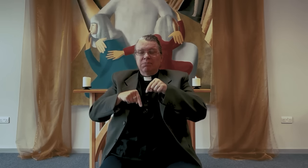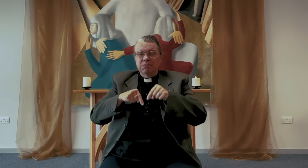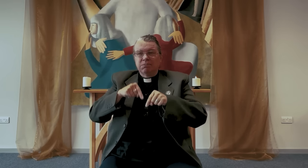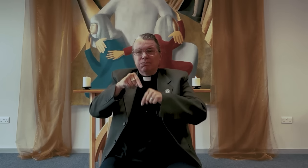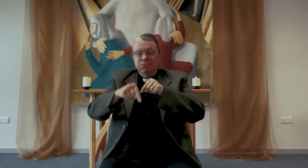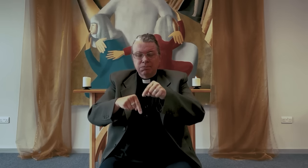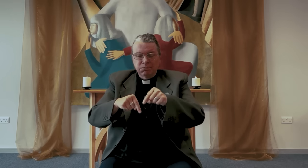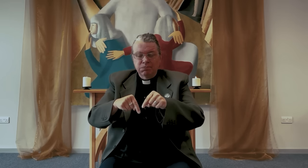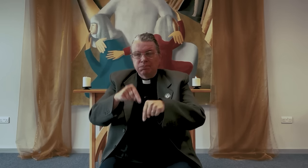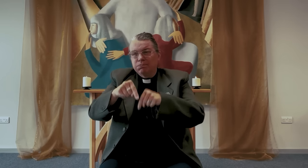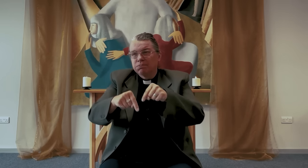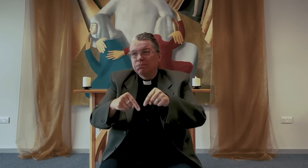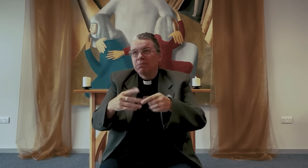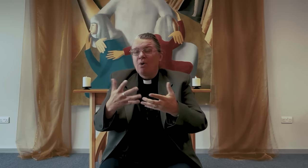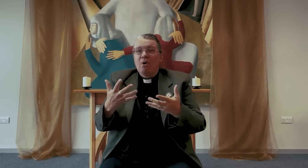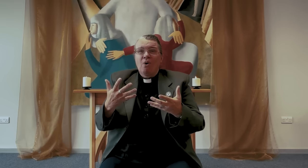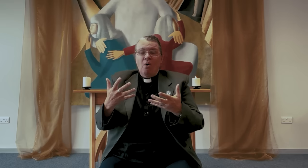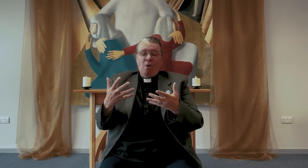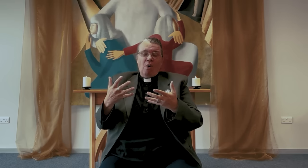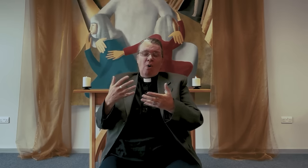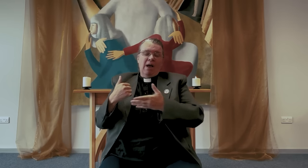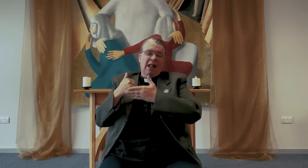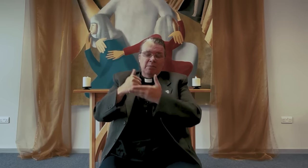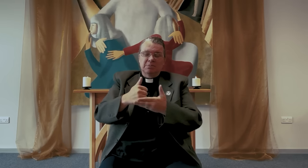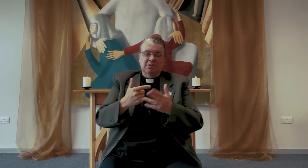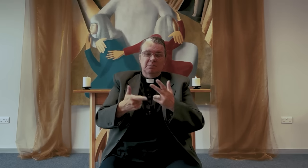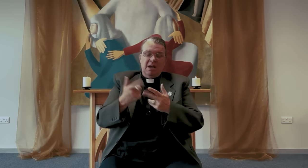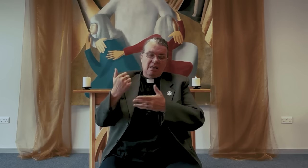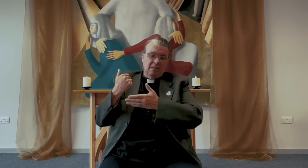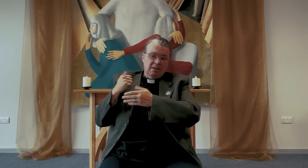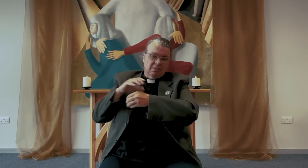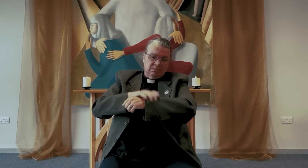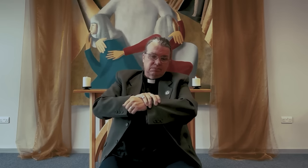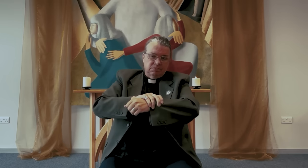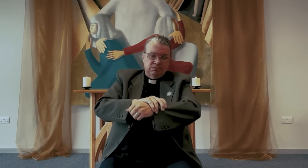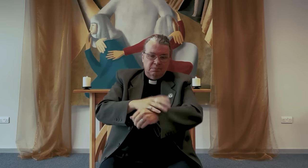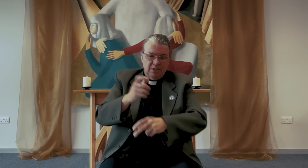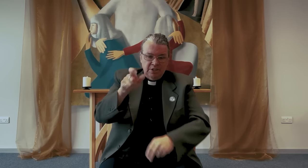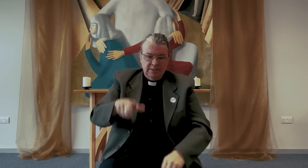Maybe there's a group over there of people signing to each other. Maybe some arrive limping,